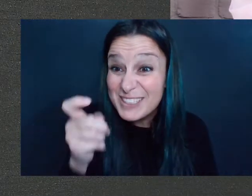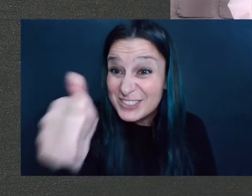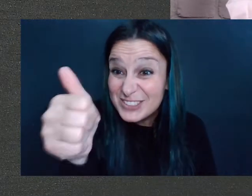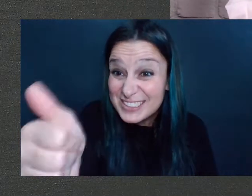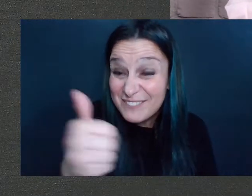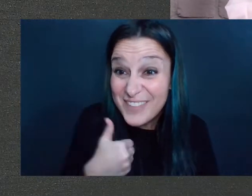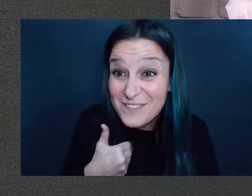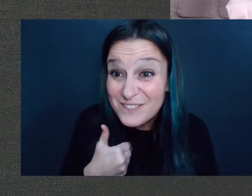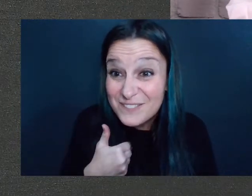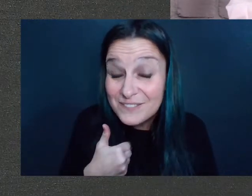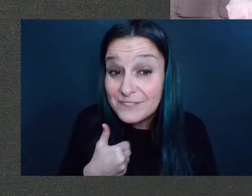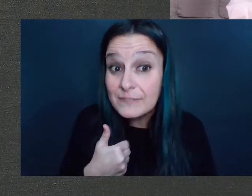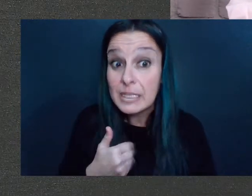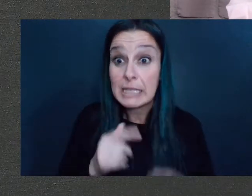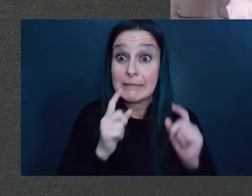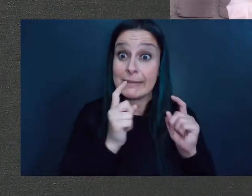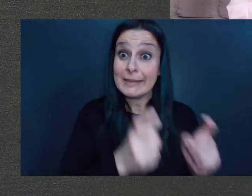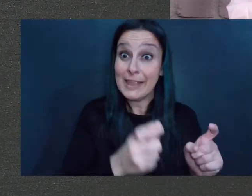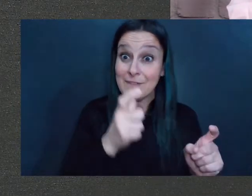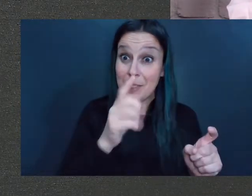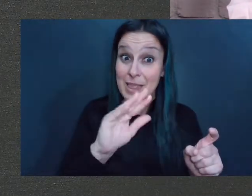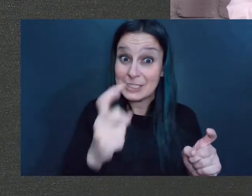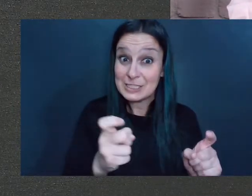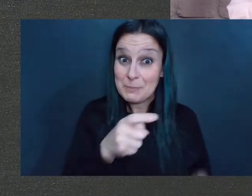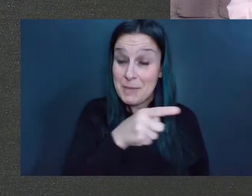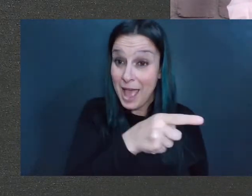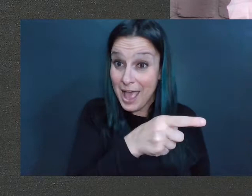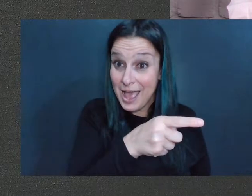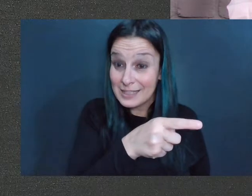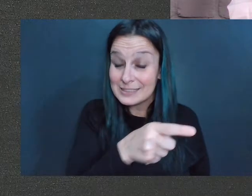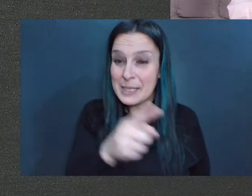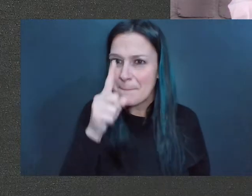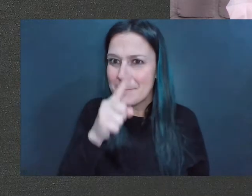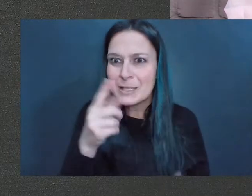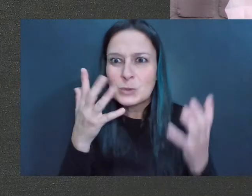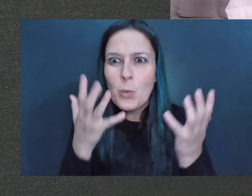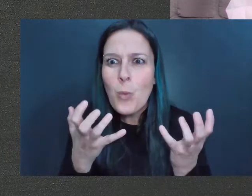When you give him your lunchbox, he'll want a sandwich.